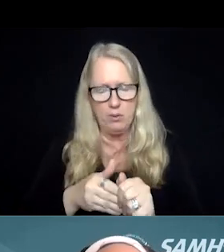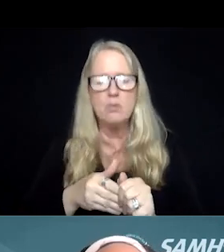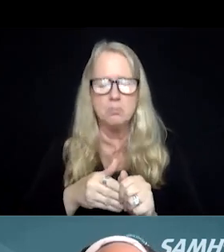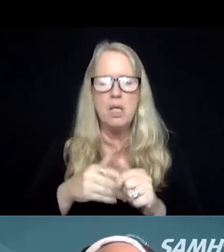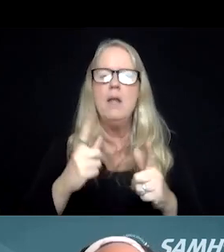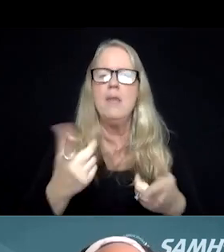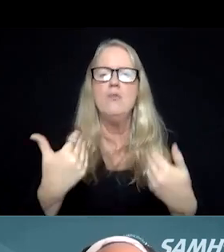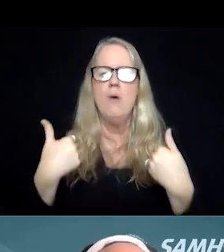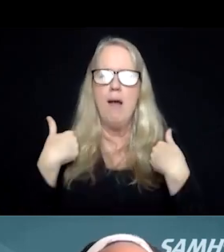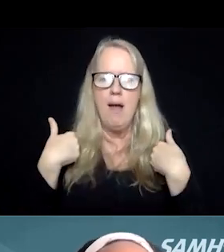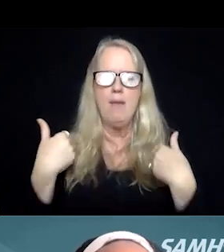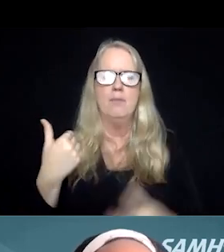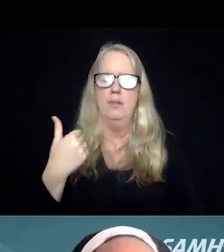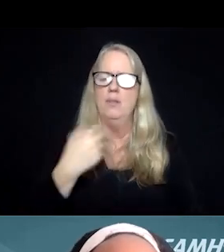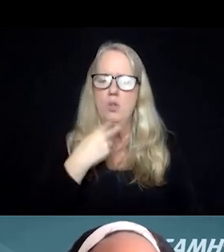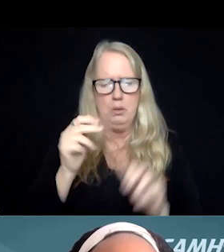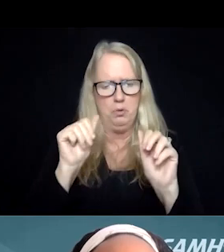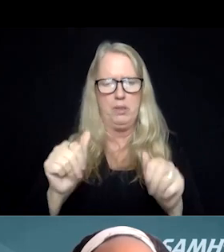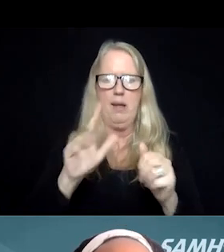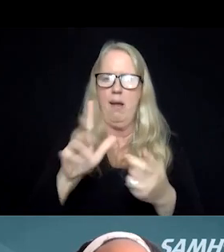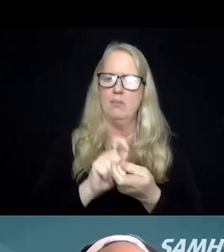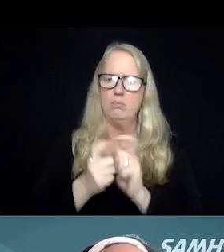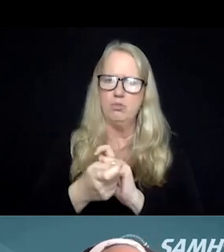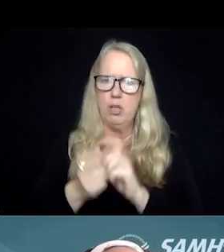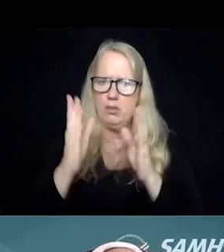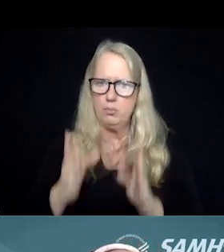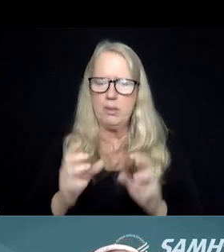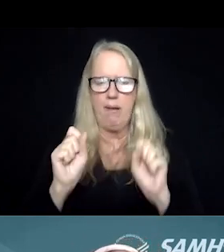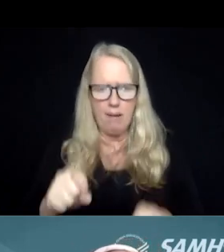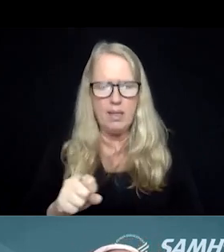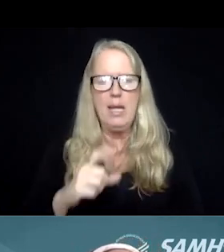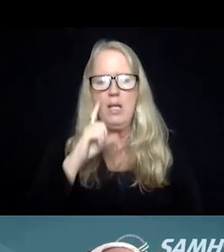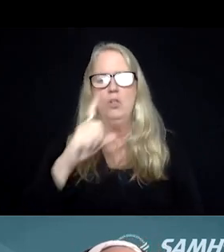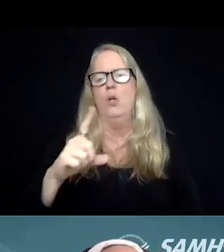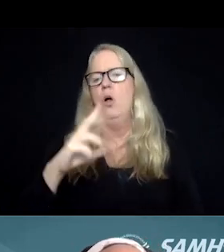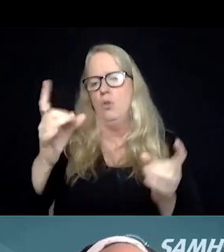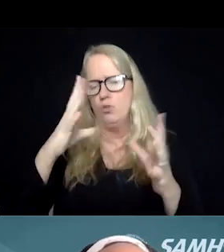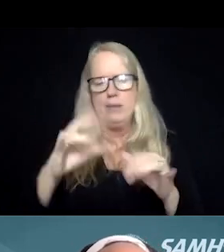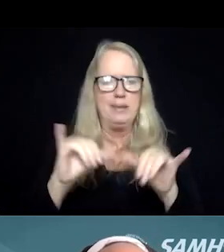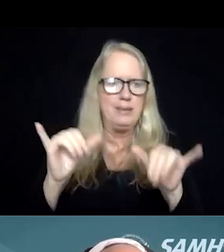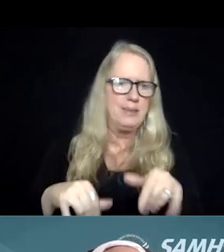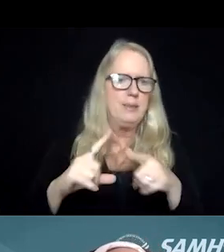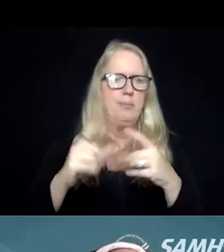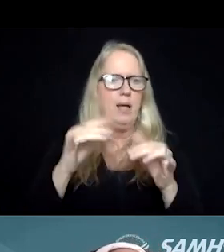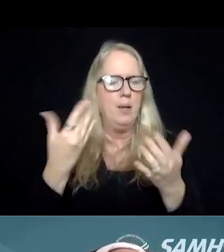COMMUNITIES AND YOU CAN BE A VOICE AND A CHANGE AGENT. CRISIS SYSTEM FINANCING AND DATA EVALUATION, LAW ENFORCEMENT